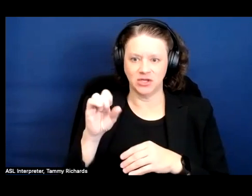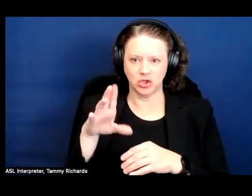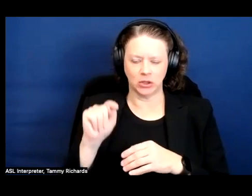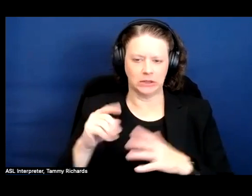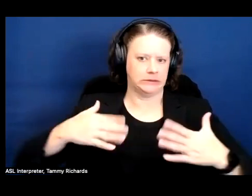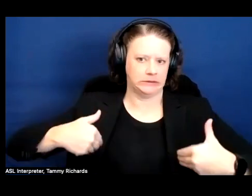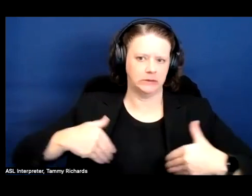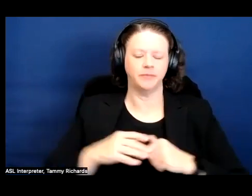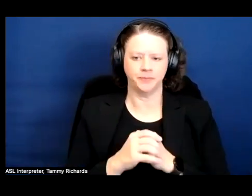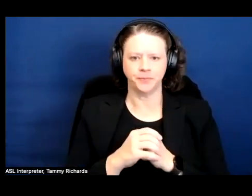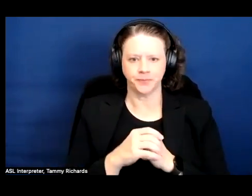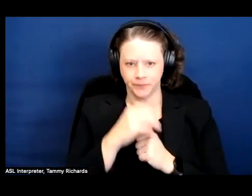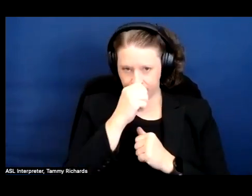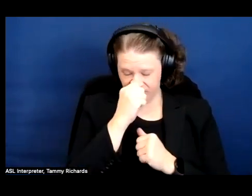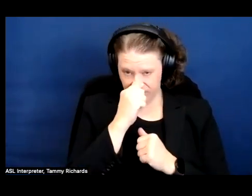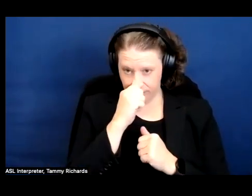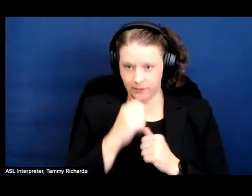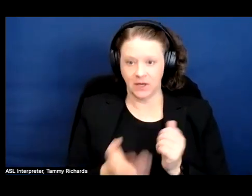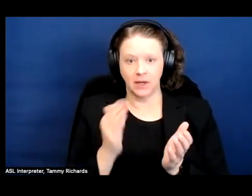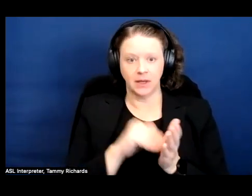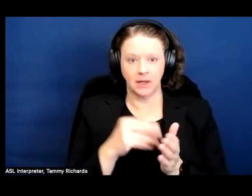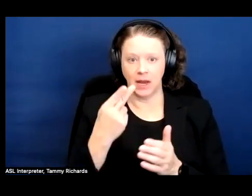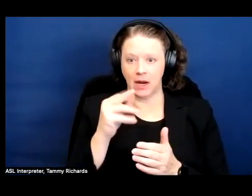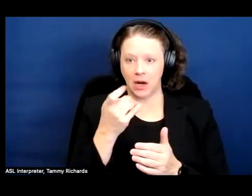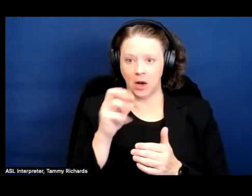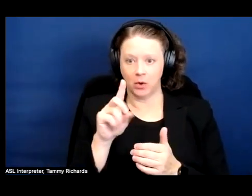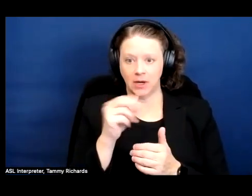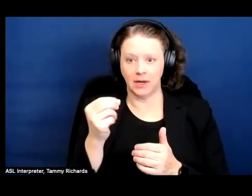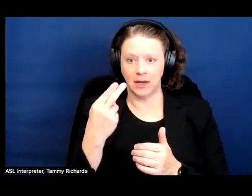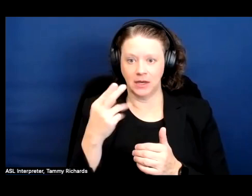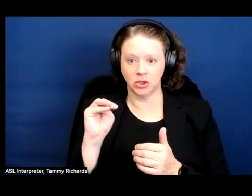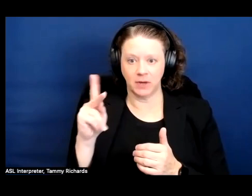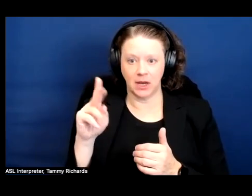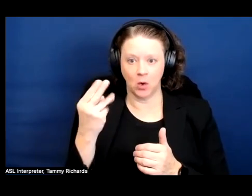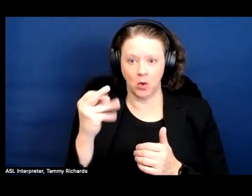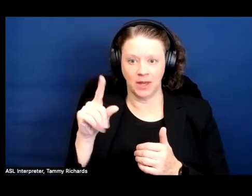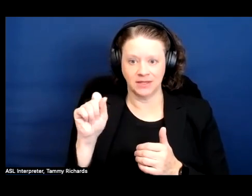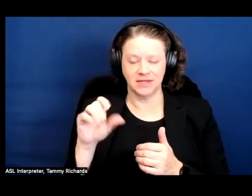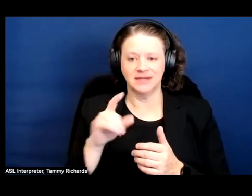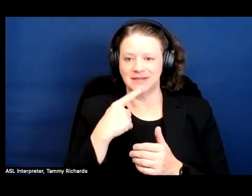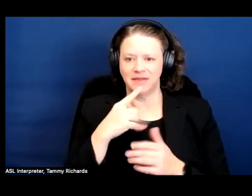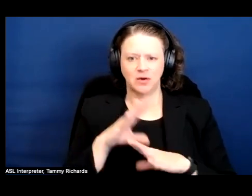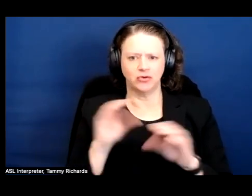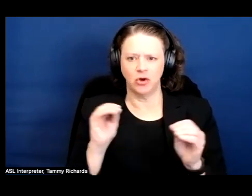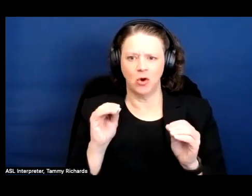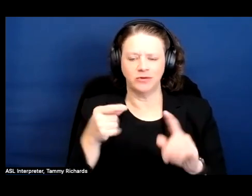Second hypothetical, Bernie. Bernie is deaf. Bernie applies for and is offered an apartment to rent.